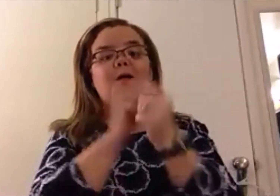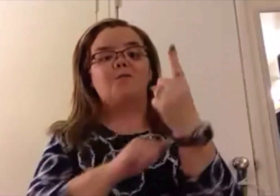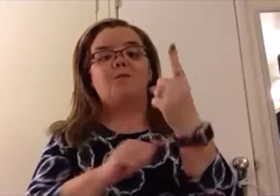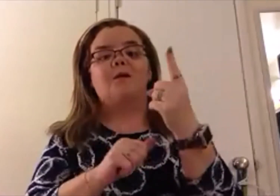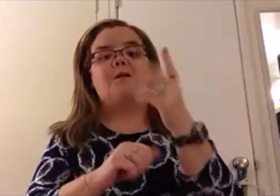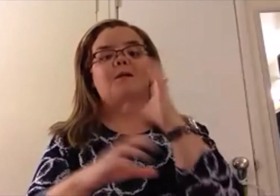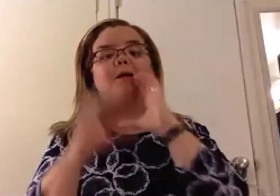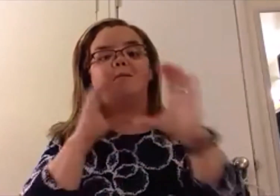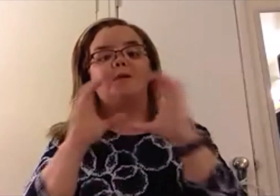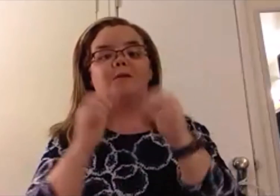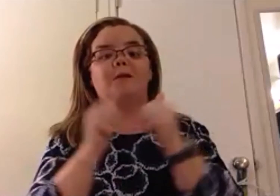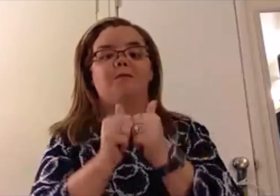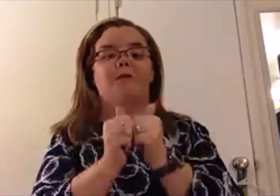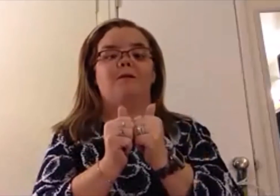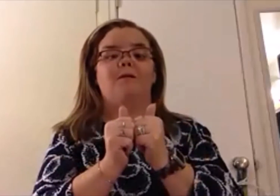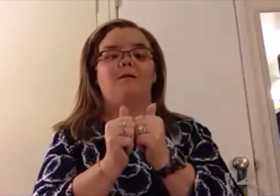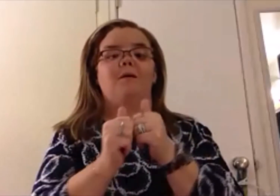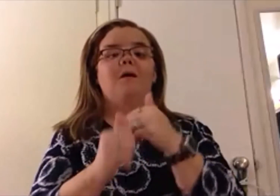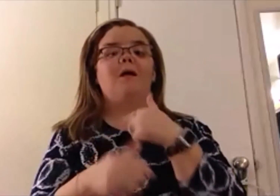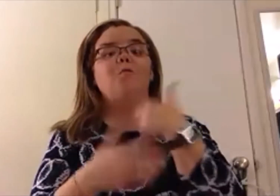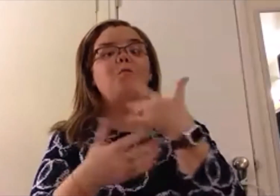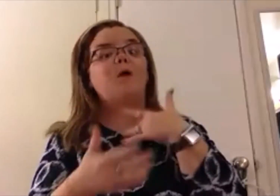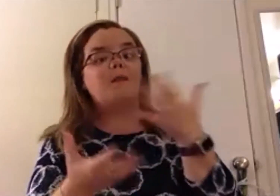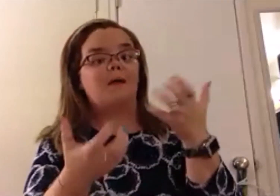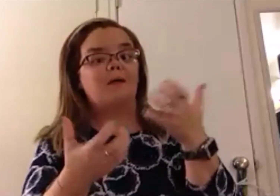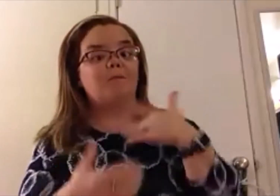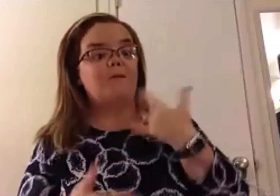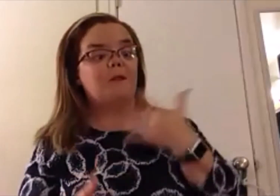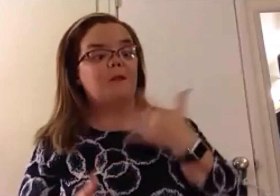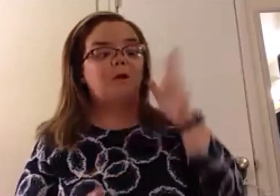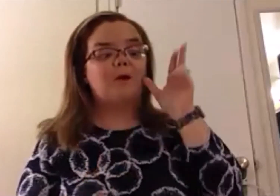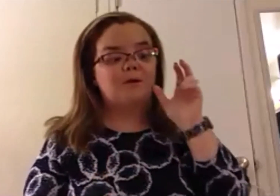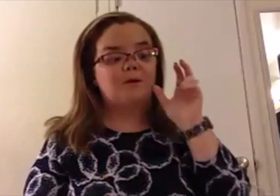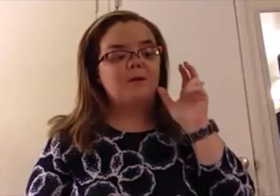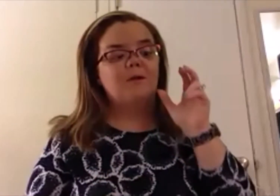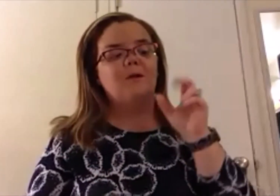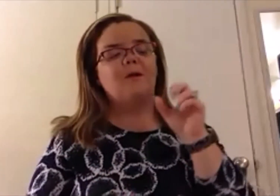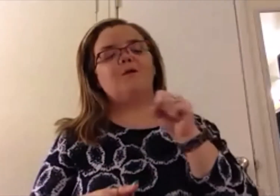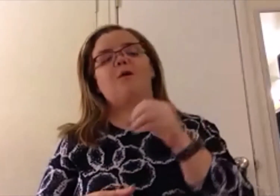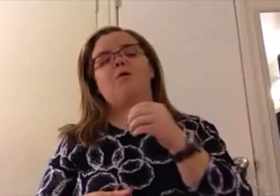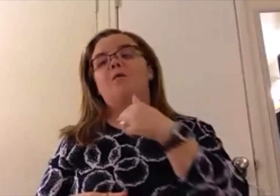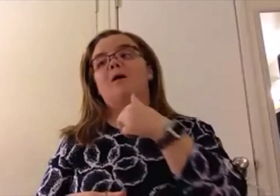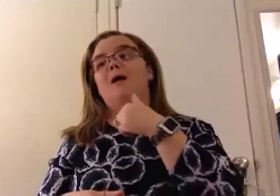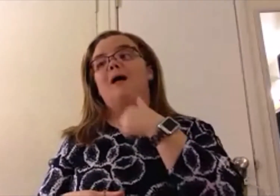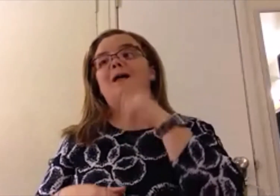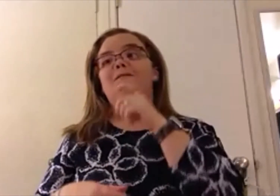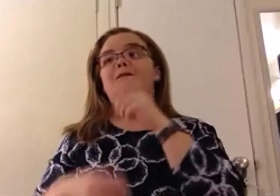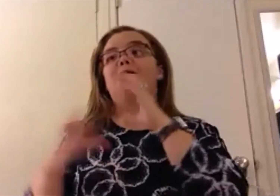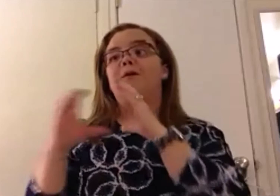everyone that i communicate with and i want them to feel heard so i have to communicate